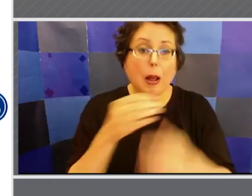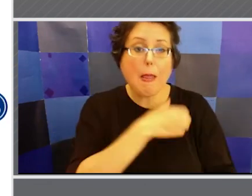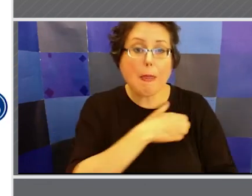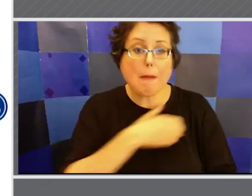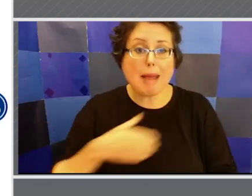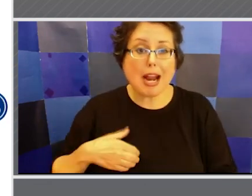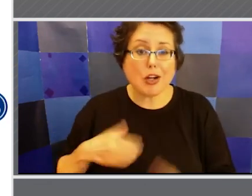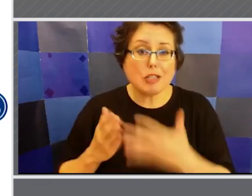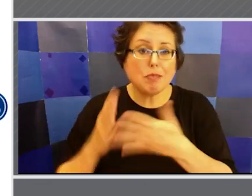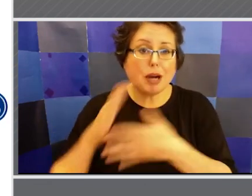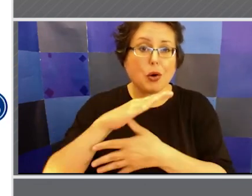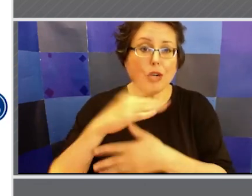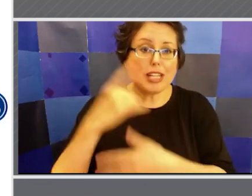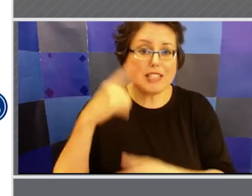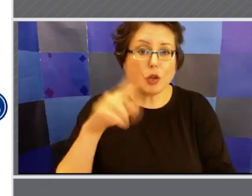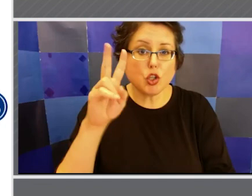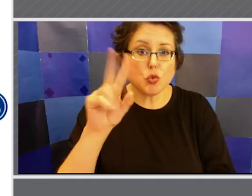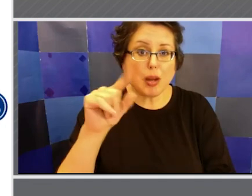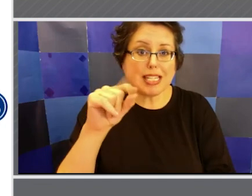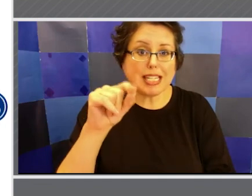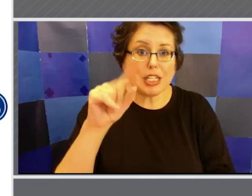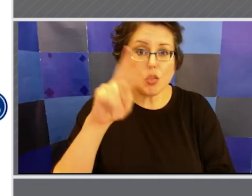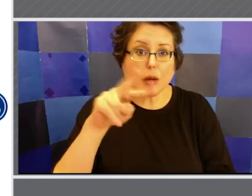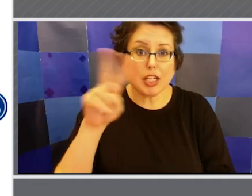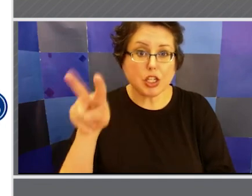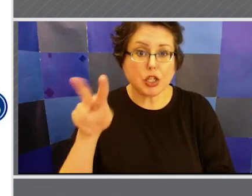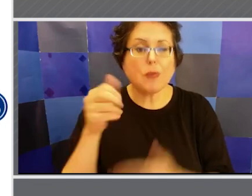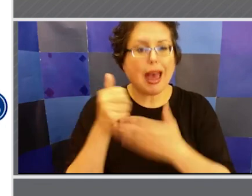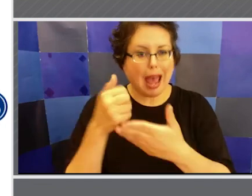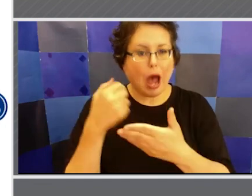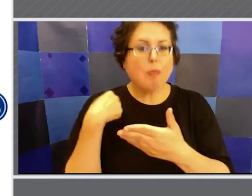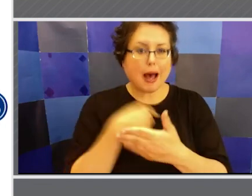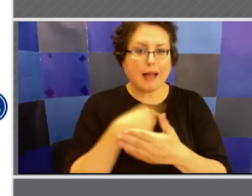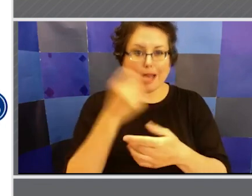This helps us create a good feedback loop to the administration so they understand how